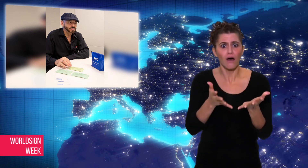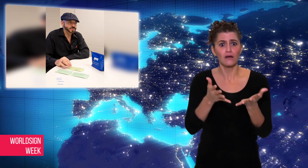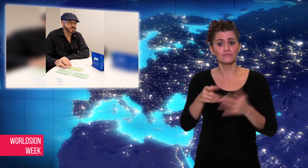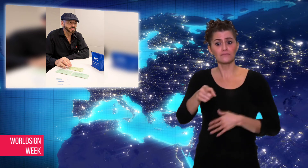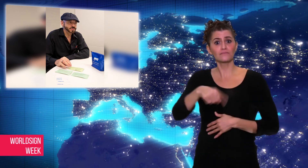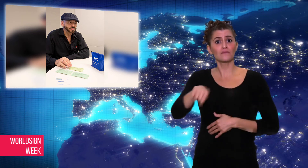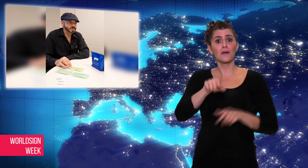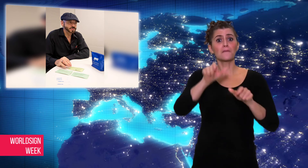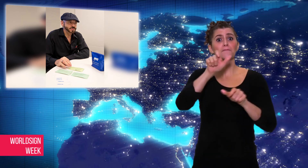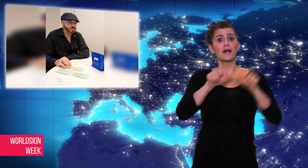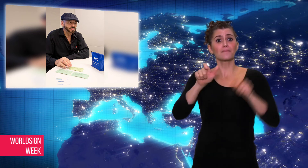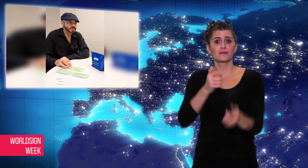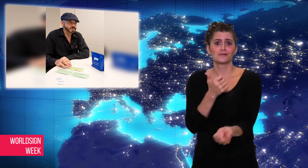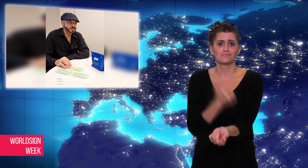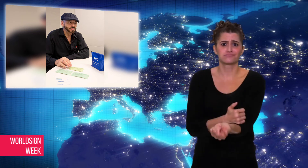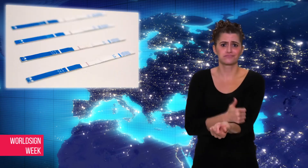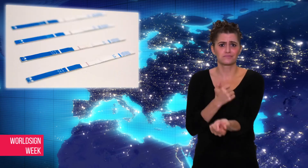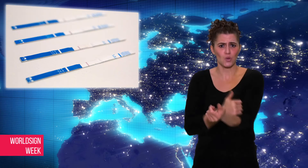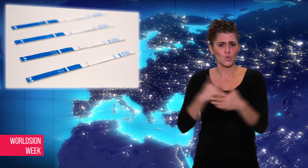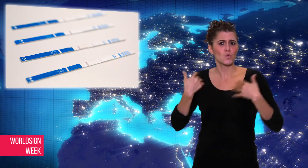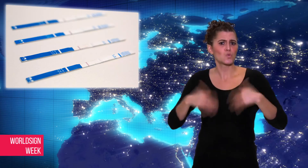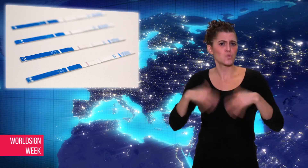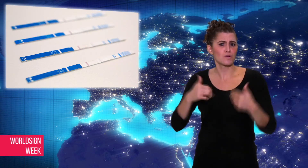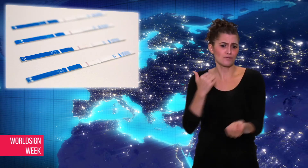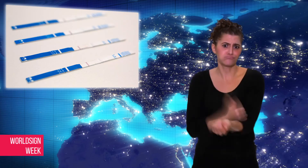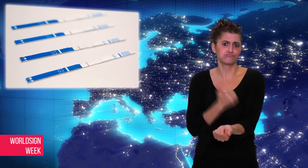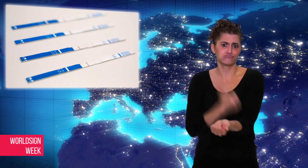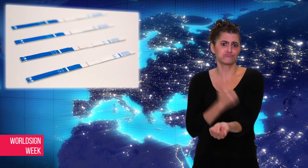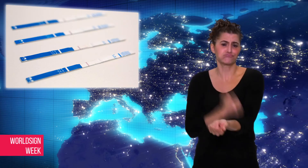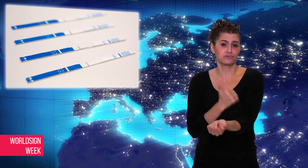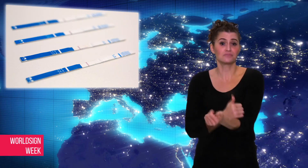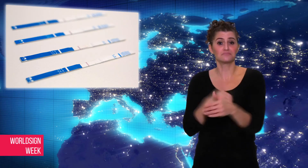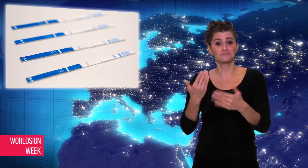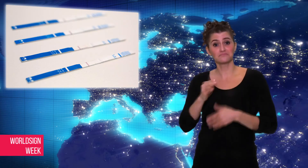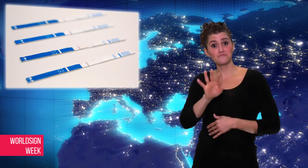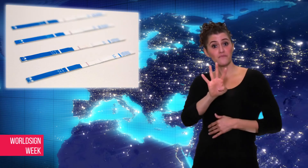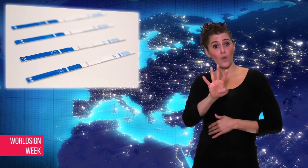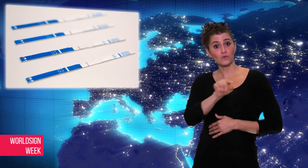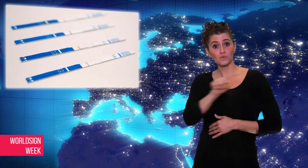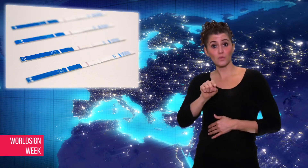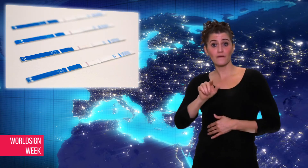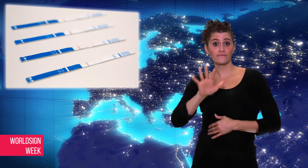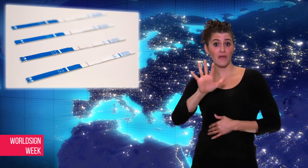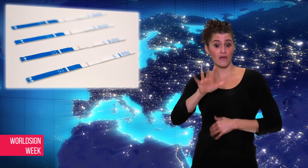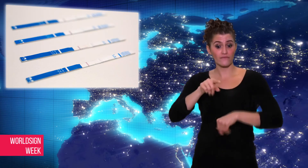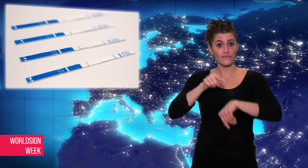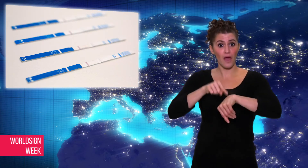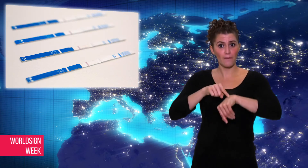detected, they reduce their dosages